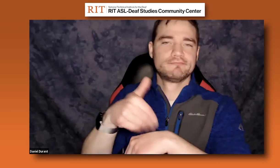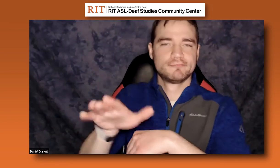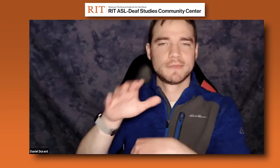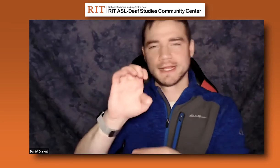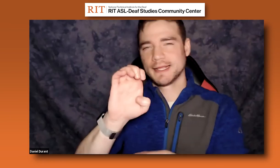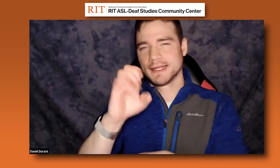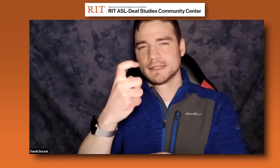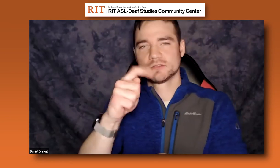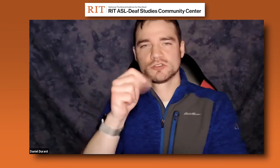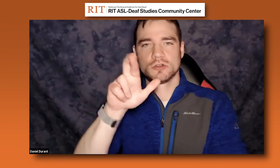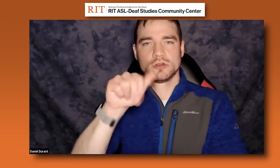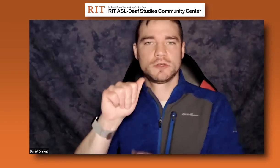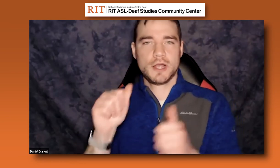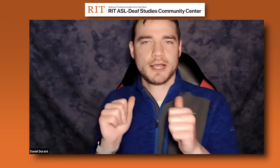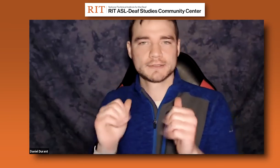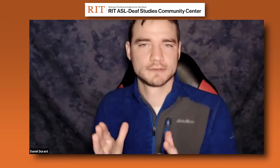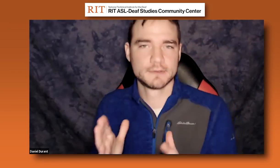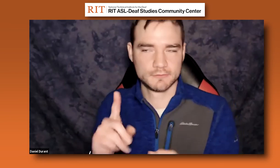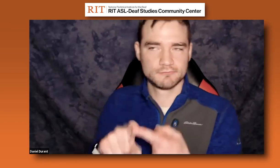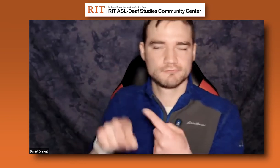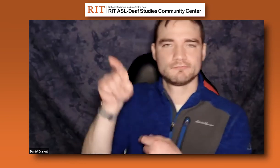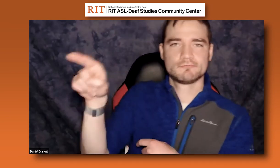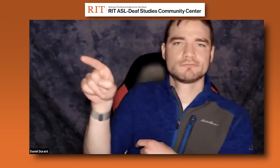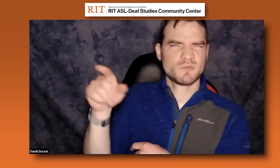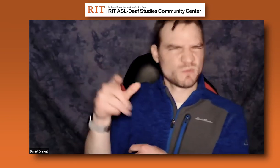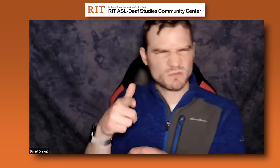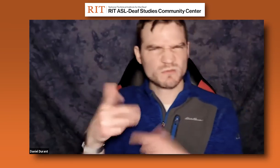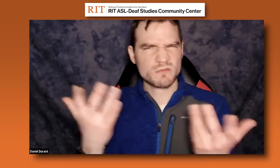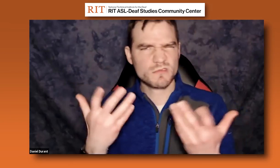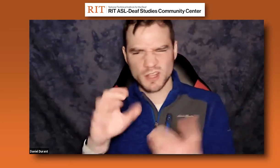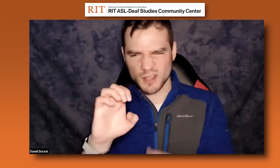But my manager typically was sending extras to work